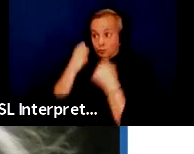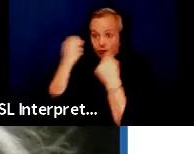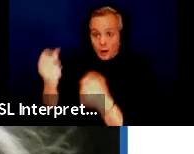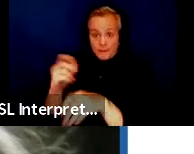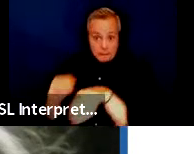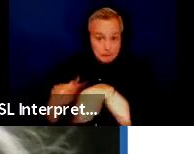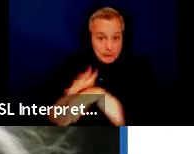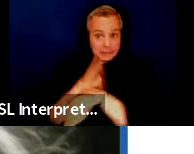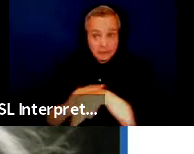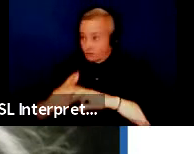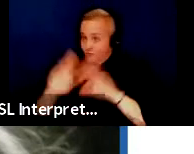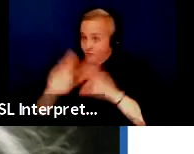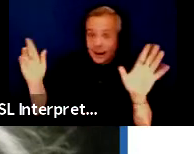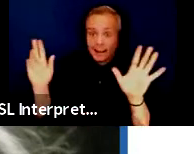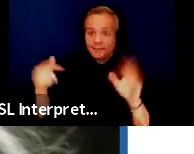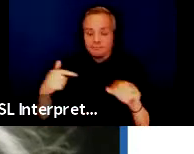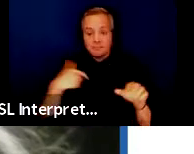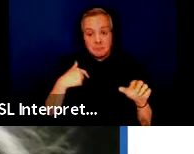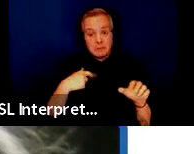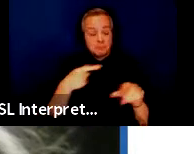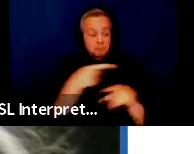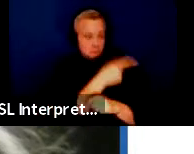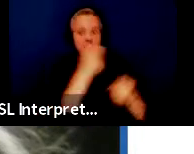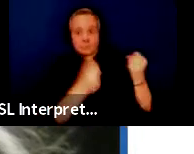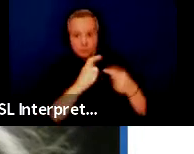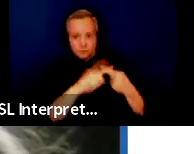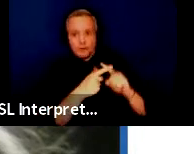I WAS THE PASSENGER AND, YOU KNOW, BECAUSE I THOUGHT I WAS